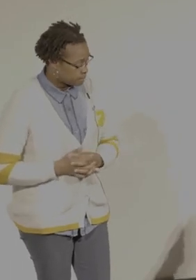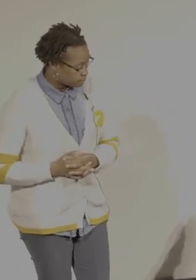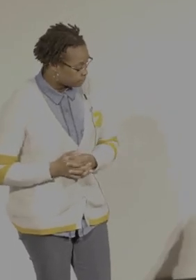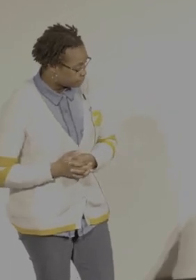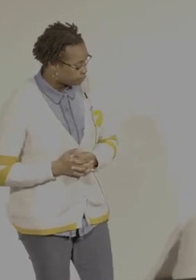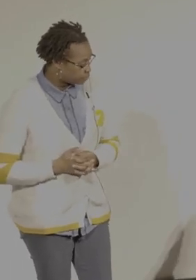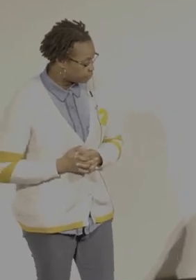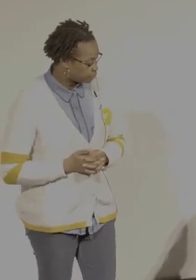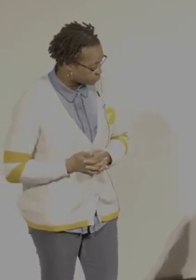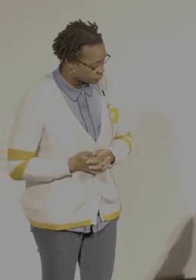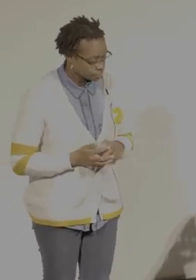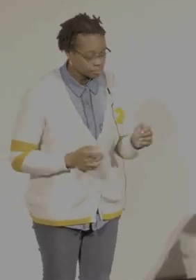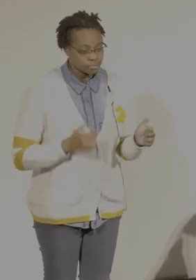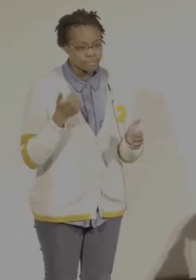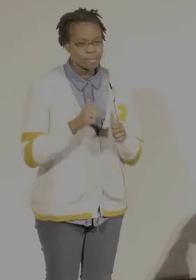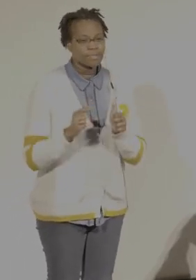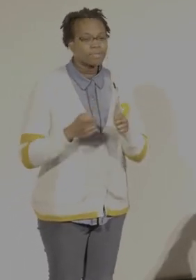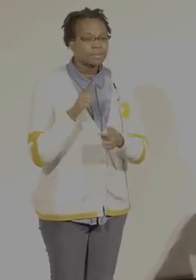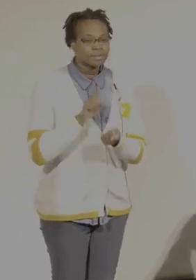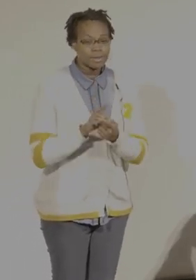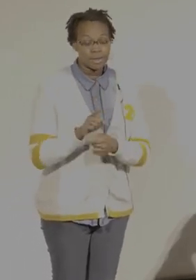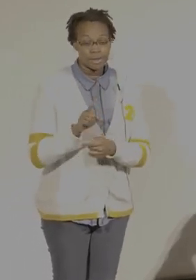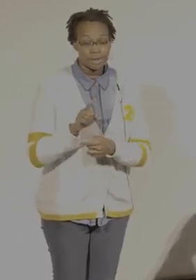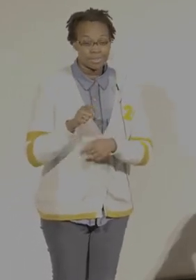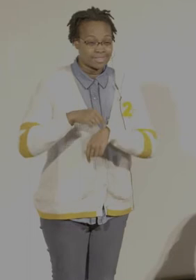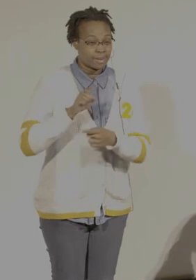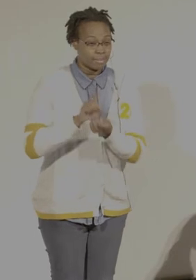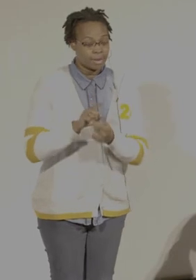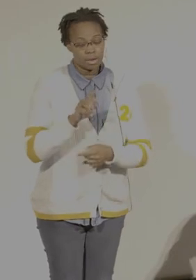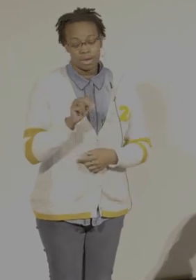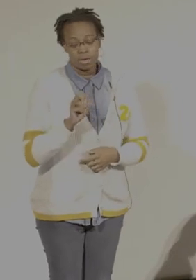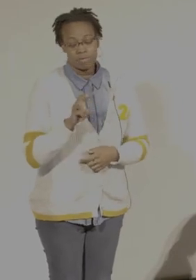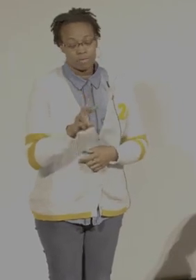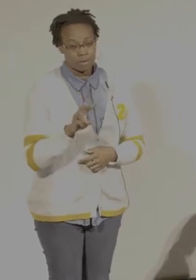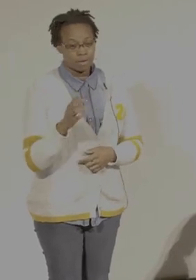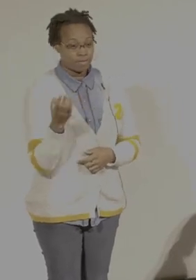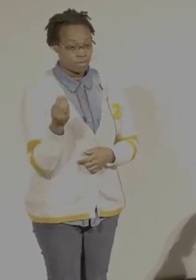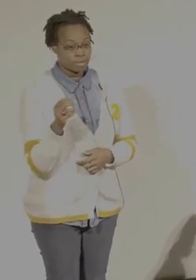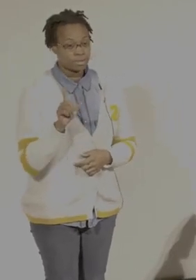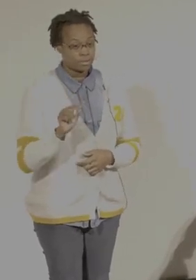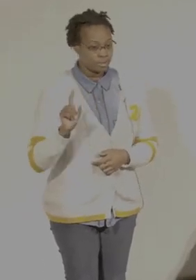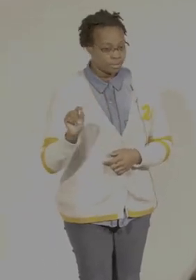I remember the first time I met Alexei Navalny was November 14th 2020.